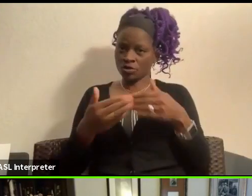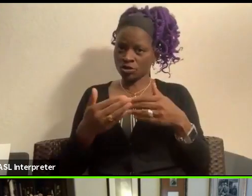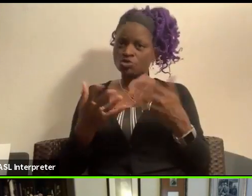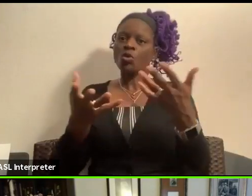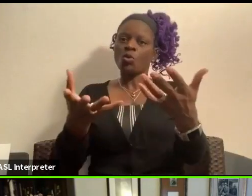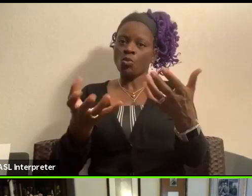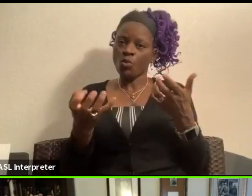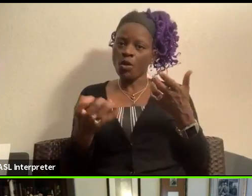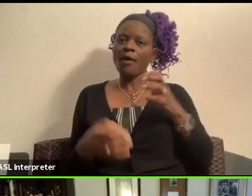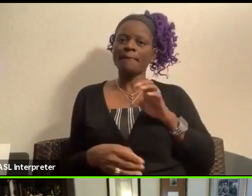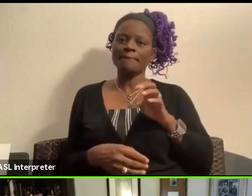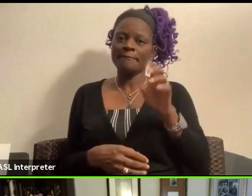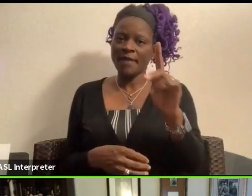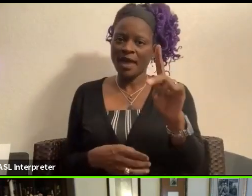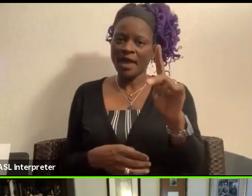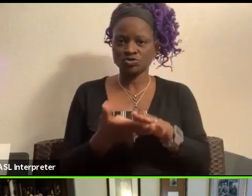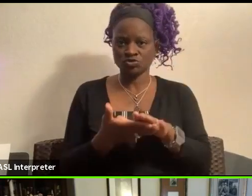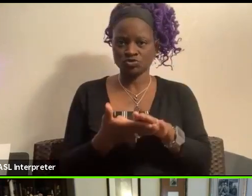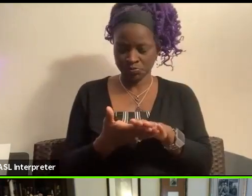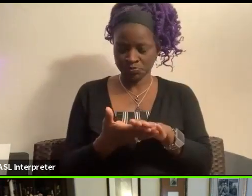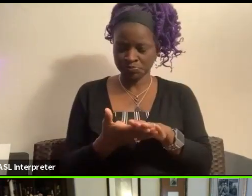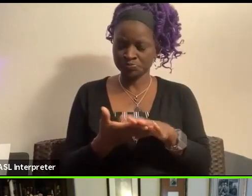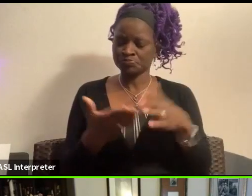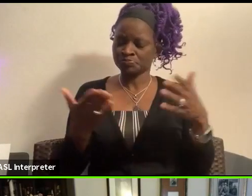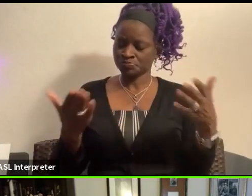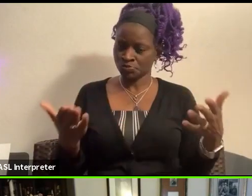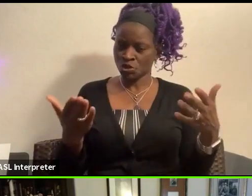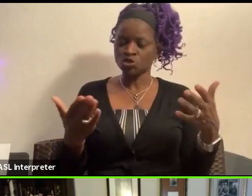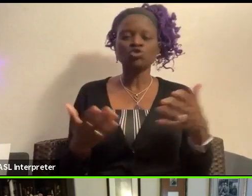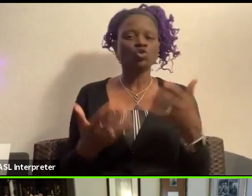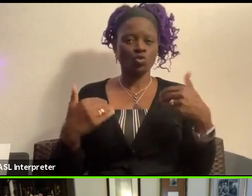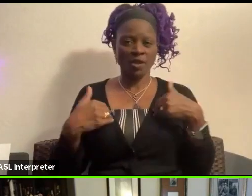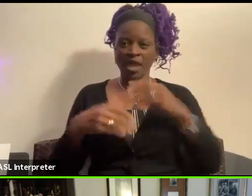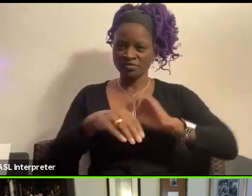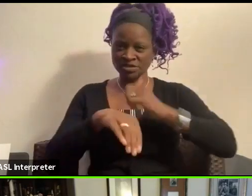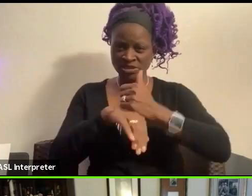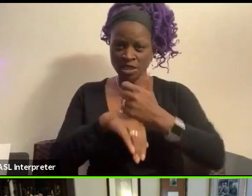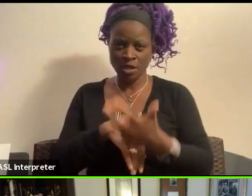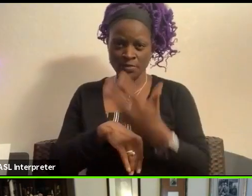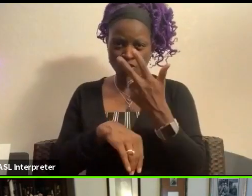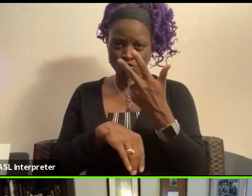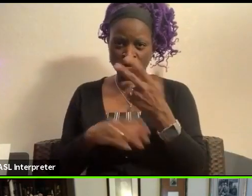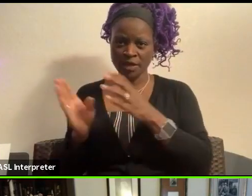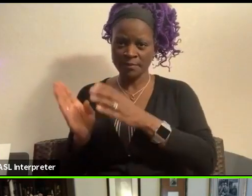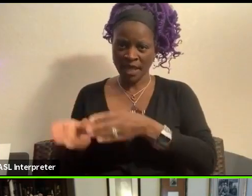So that's where we are right now, working on three plans to find one yet to be defined.